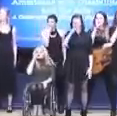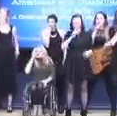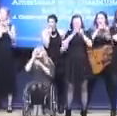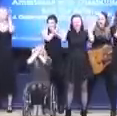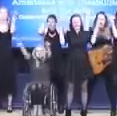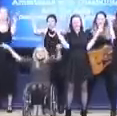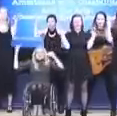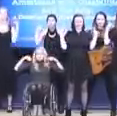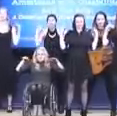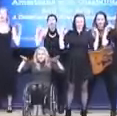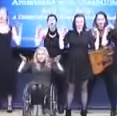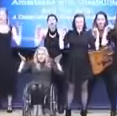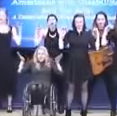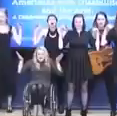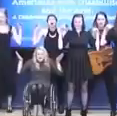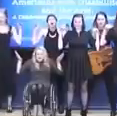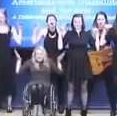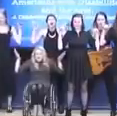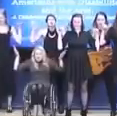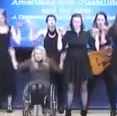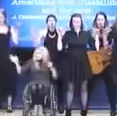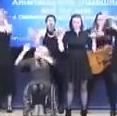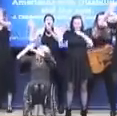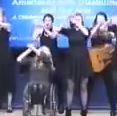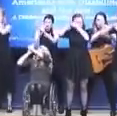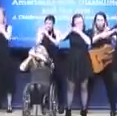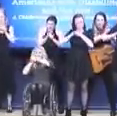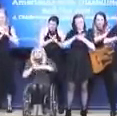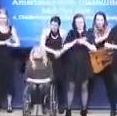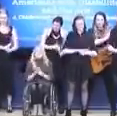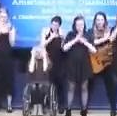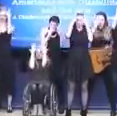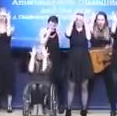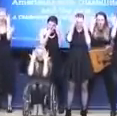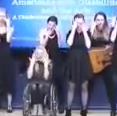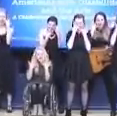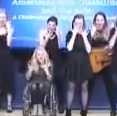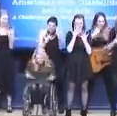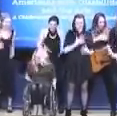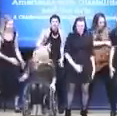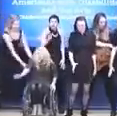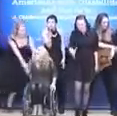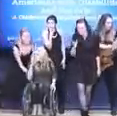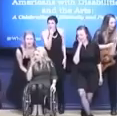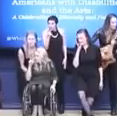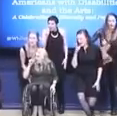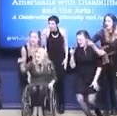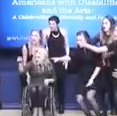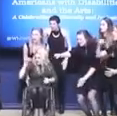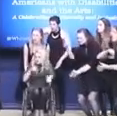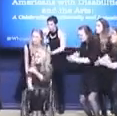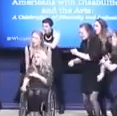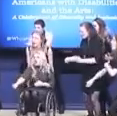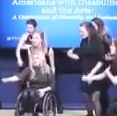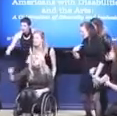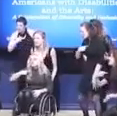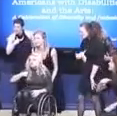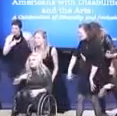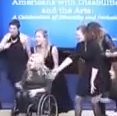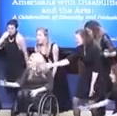Mama, the angels Who made me so sad Mama who bore me